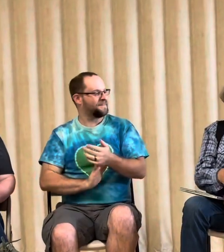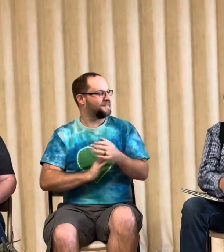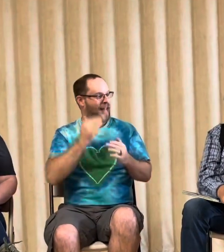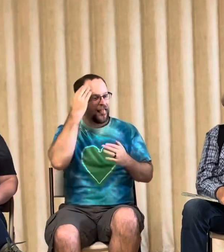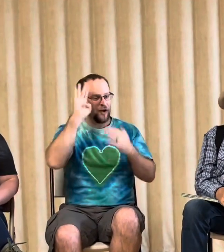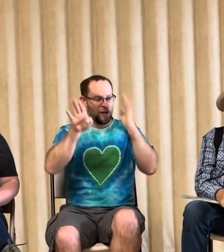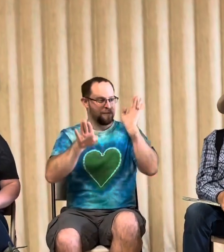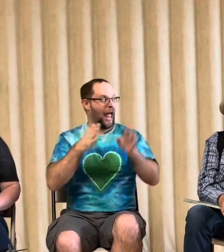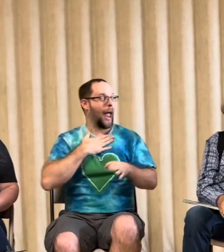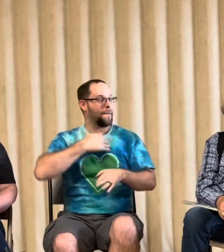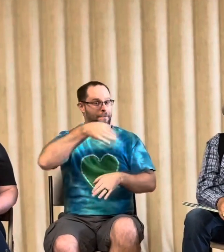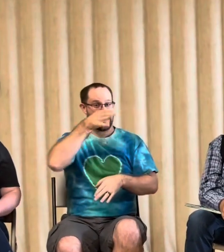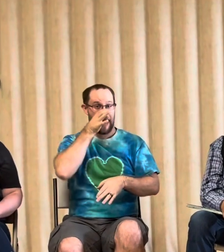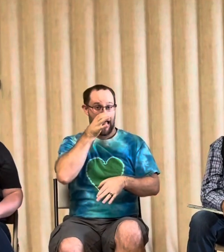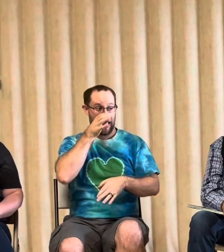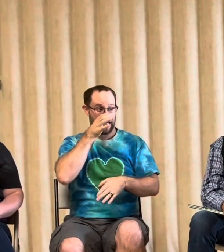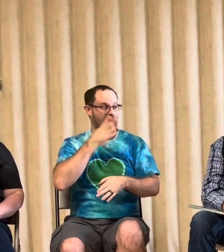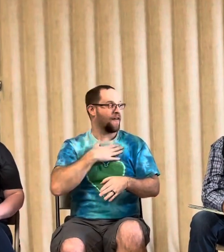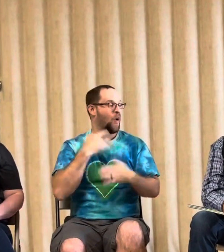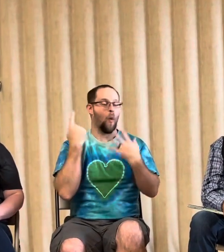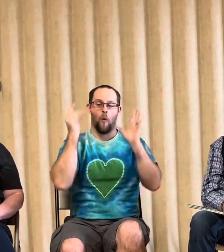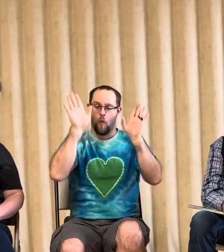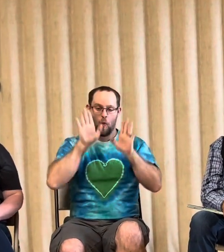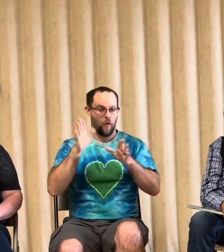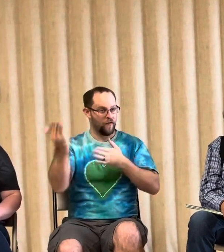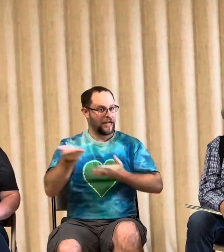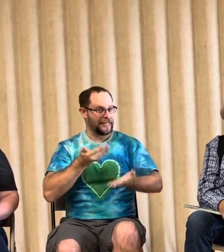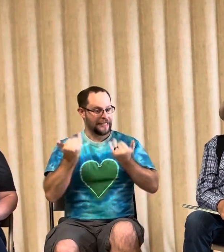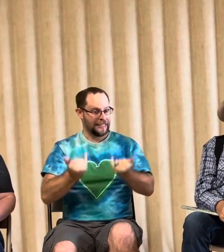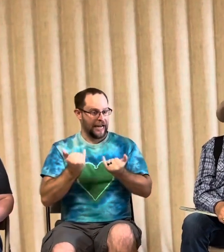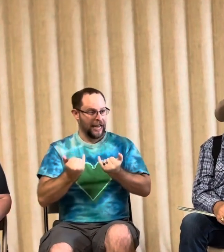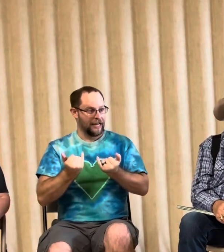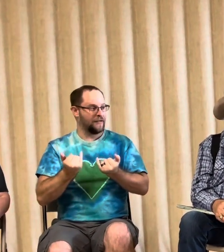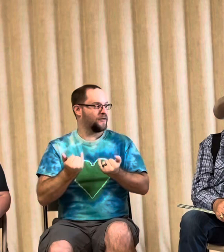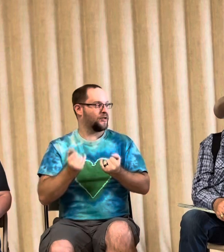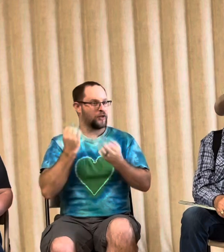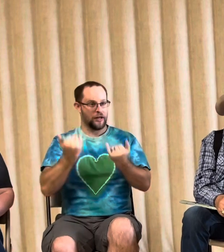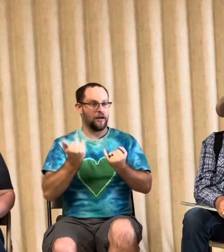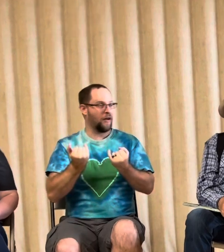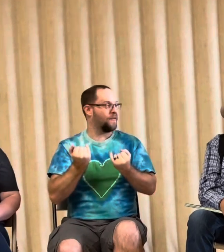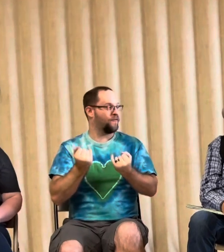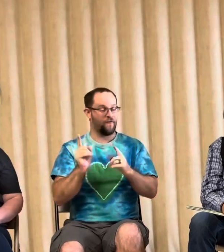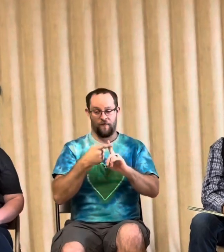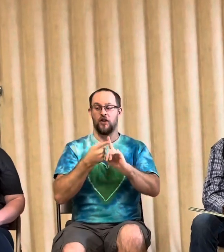I'm Miss Cali, and I have wonderful guests with us today, um, today.... First I'll say this: